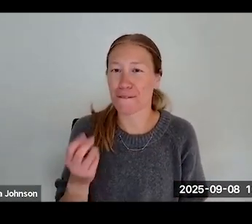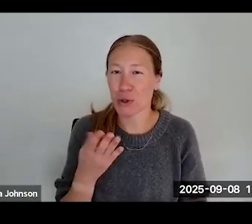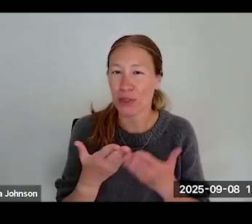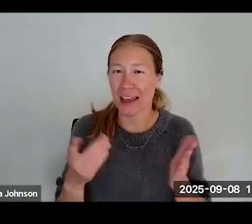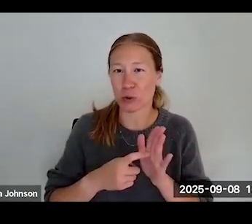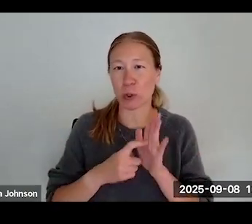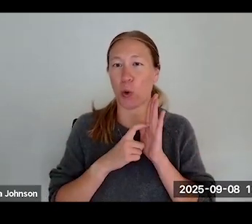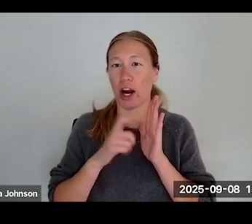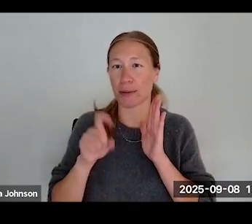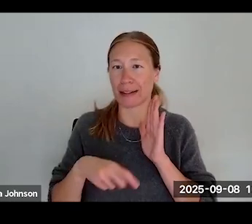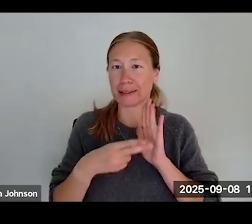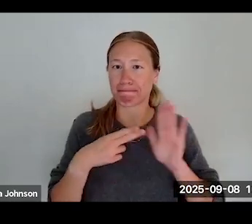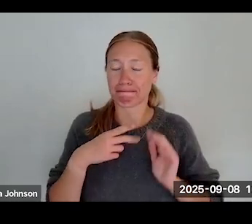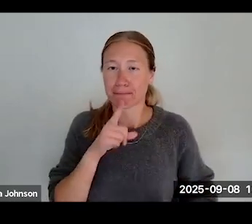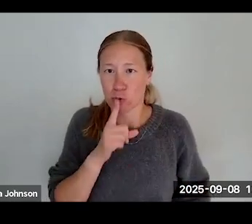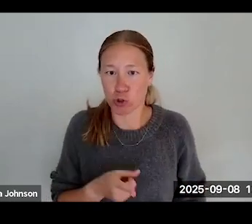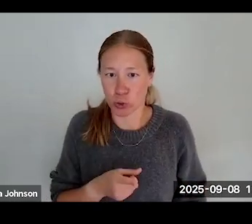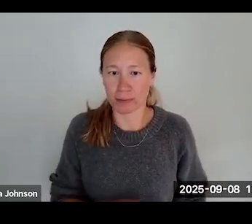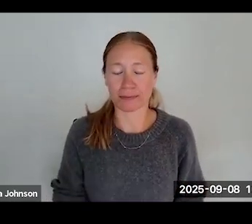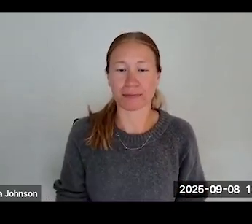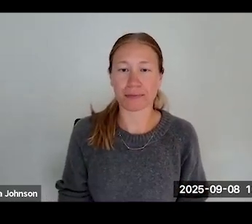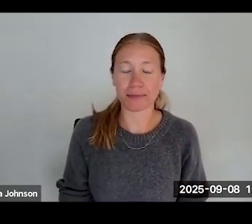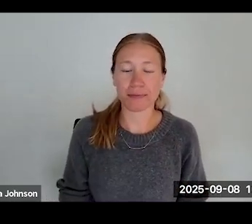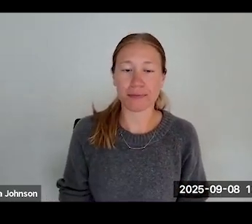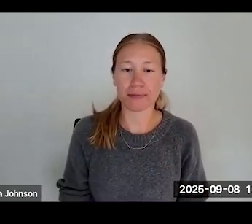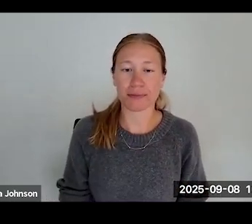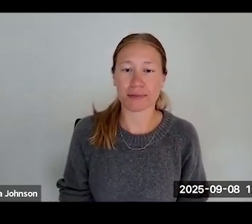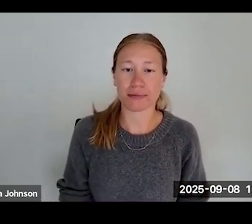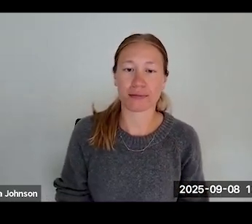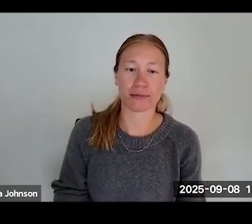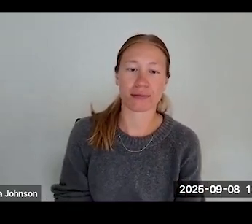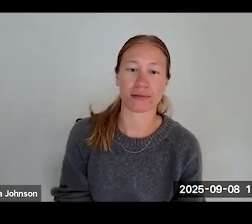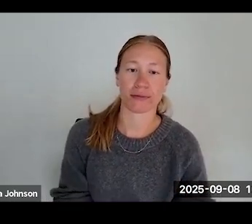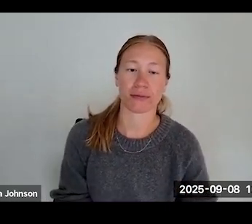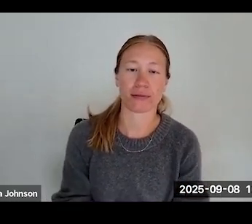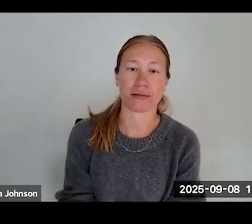in order to be eligible for this second document exception. Firstly, again, this has to be